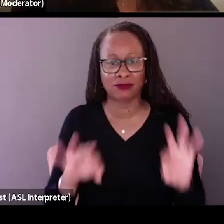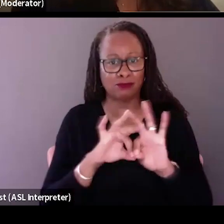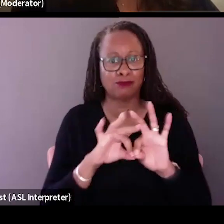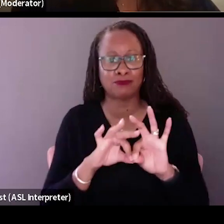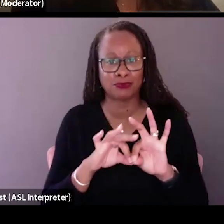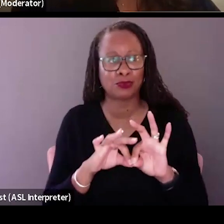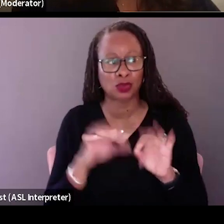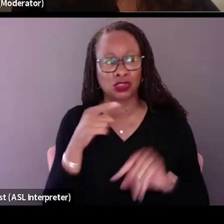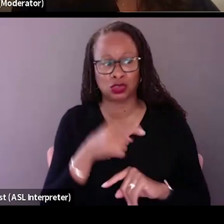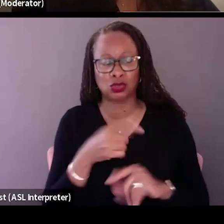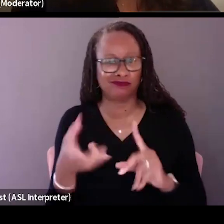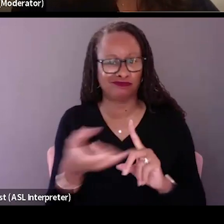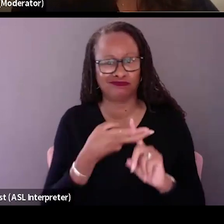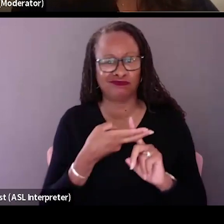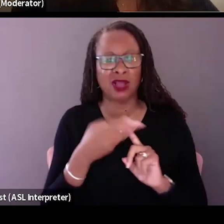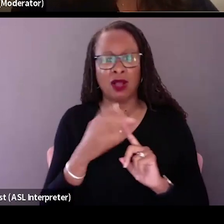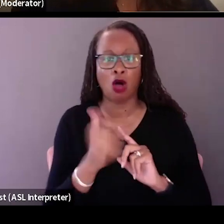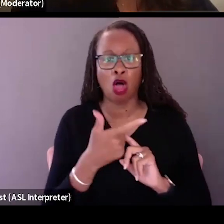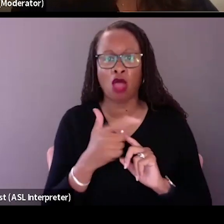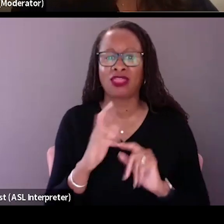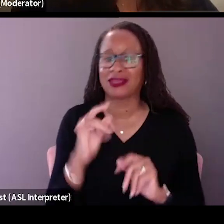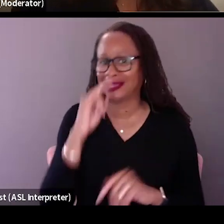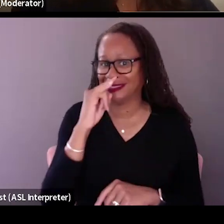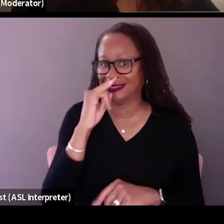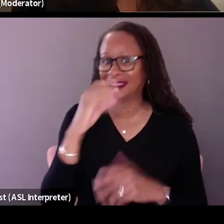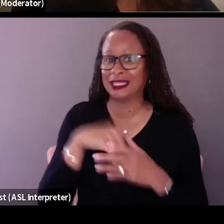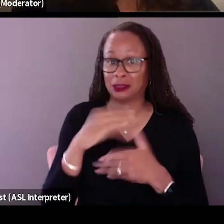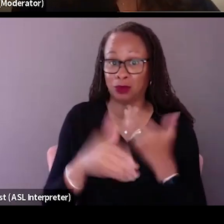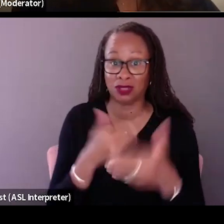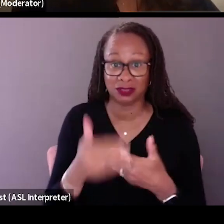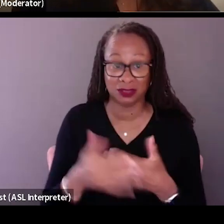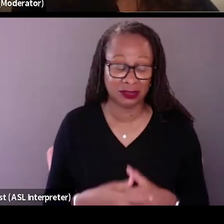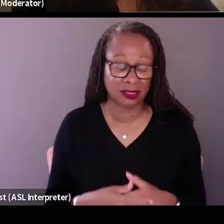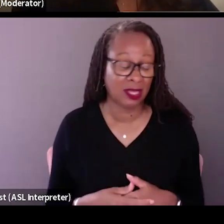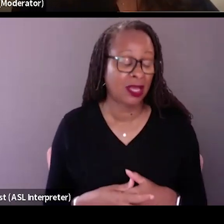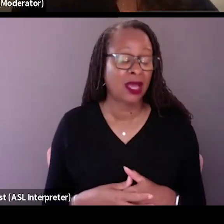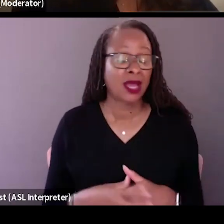So, you know, there's so many hard parts